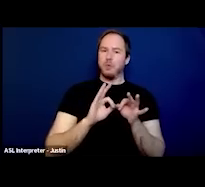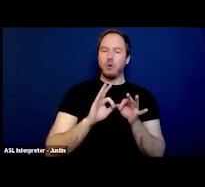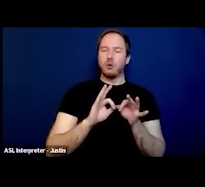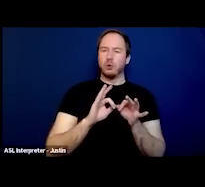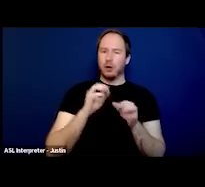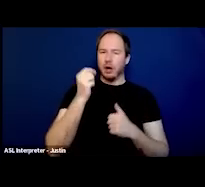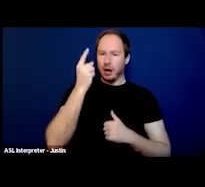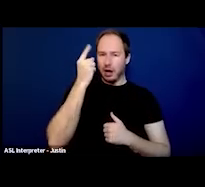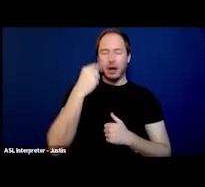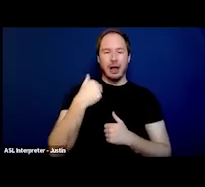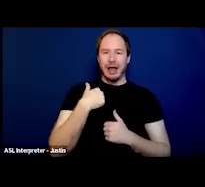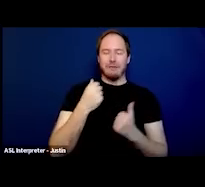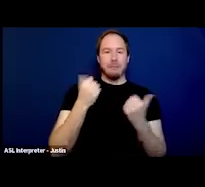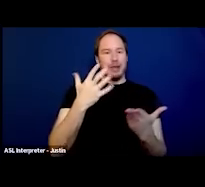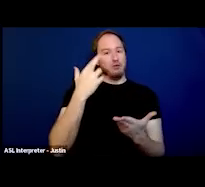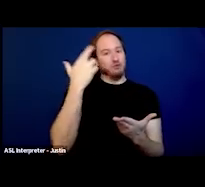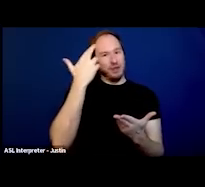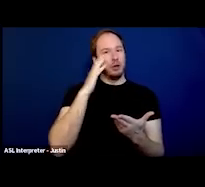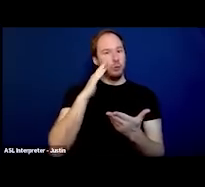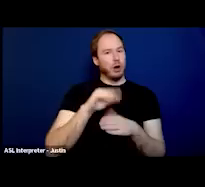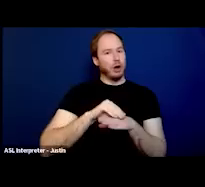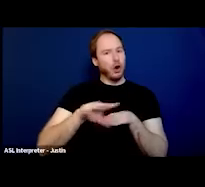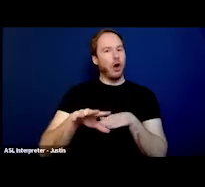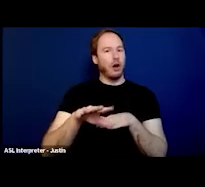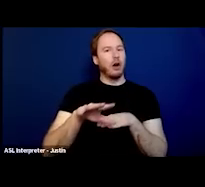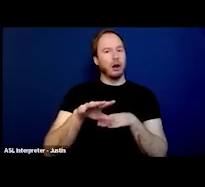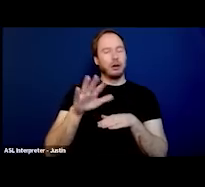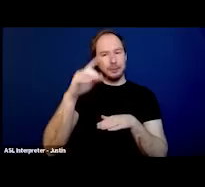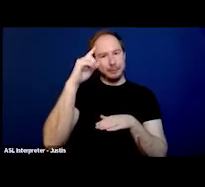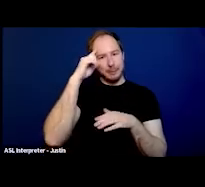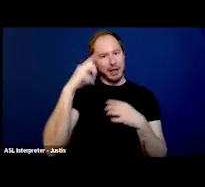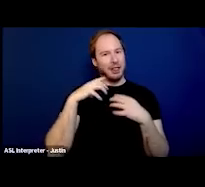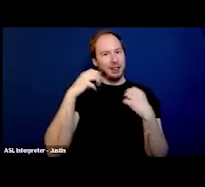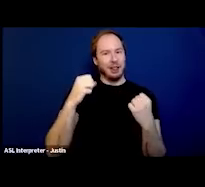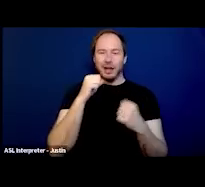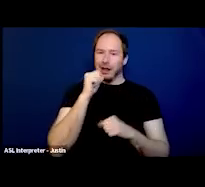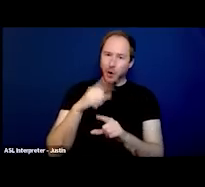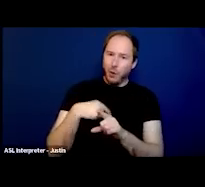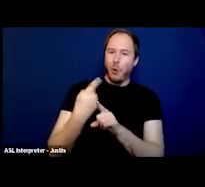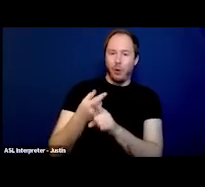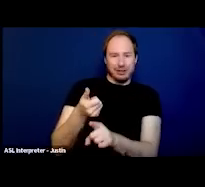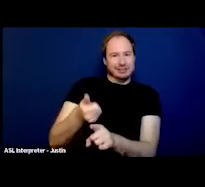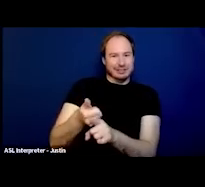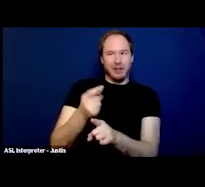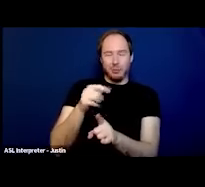that there are many factors that influence a person's mental health, but are not just from within them as an individual.